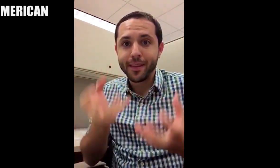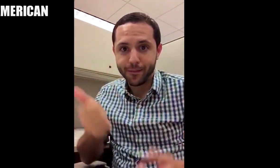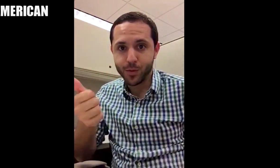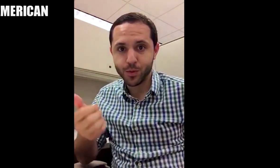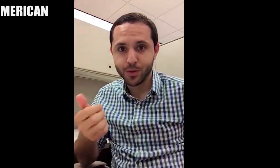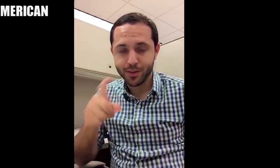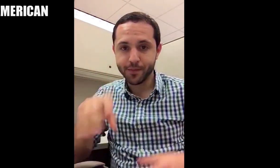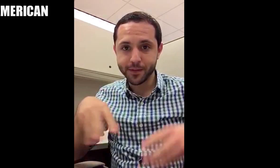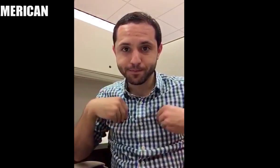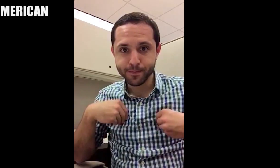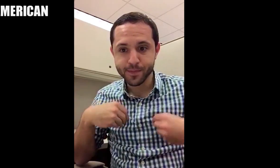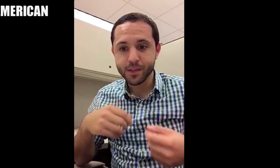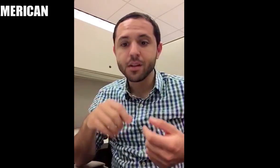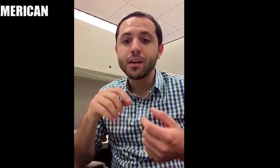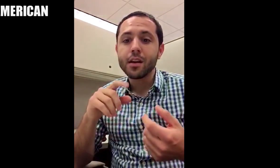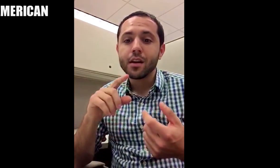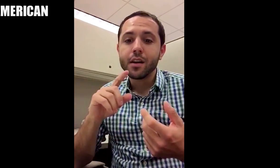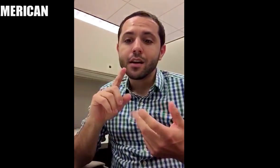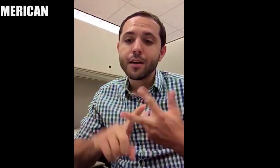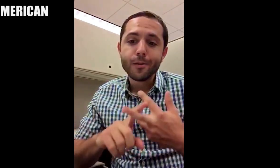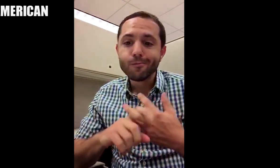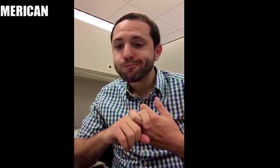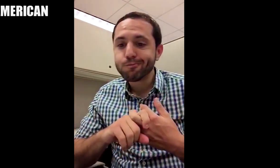You'll have to accept that.